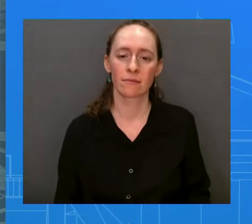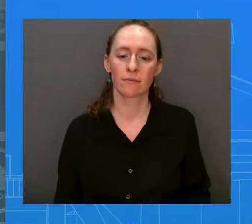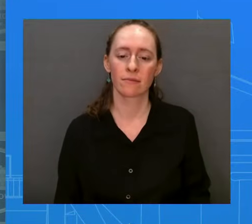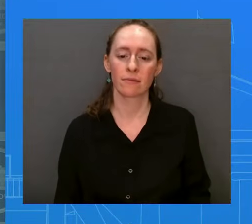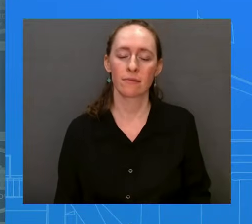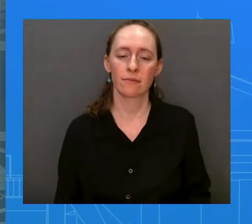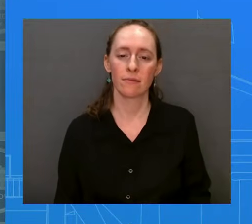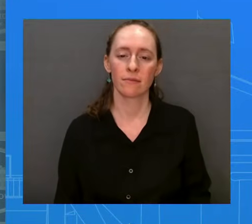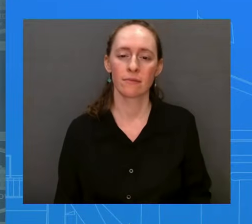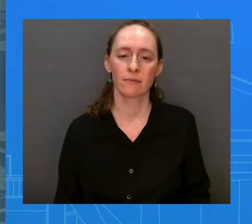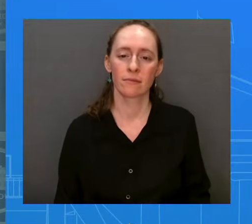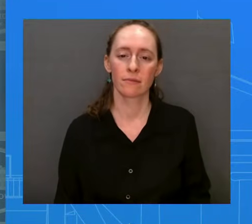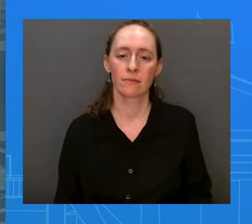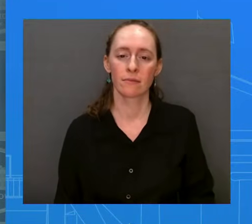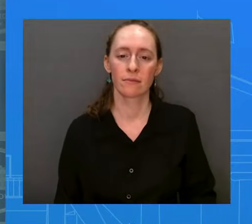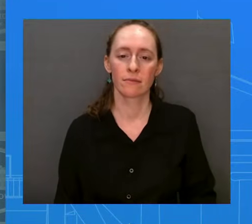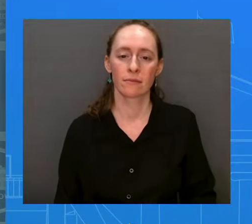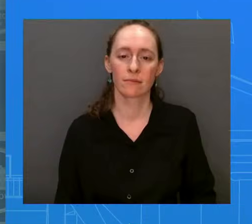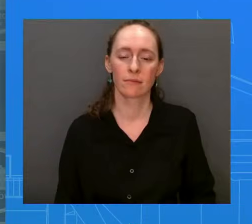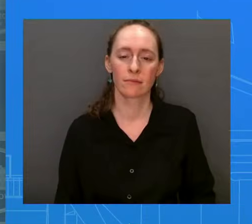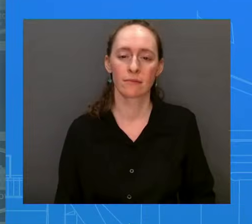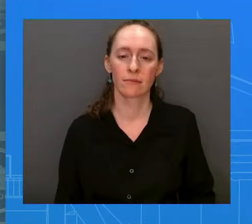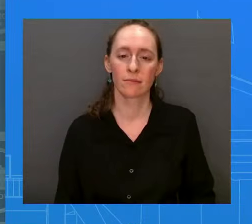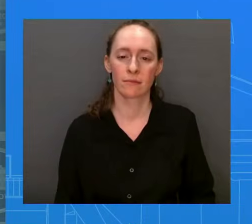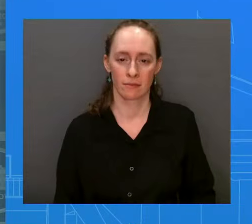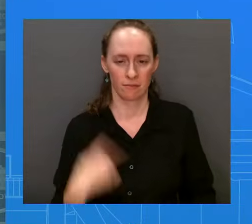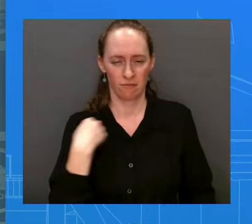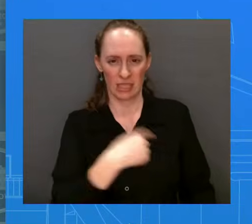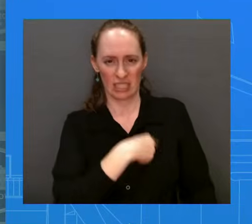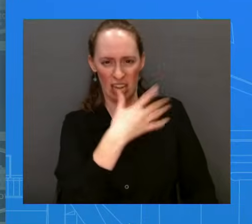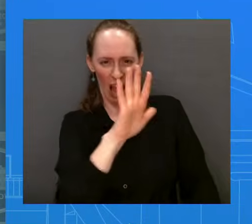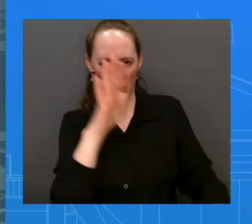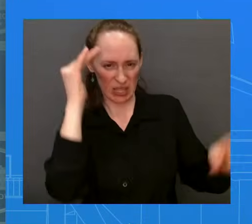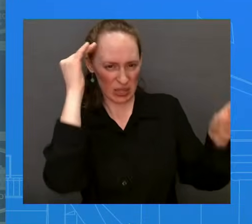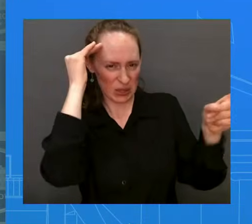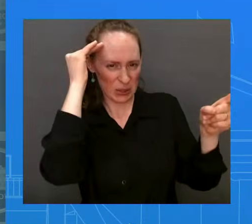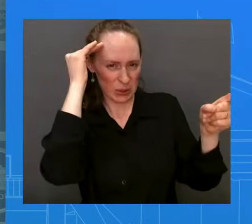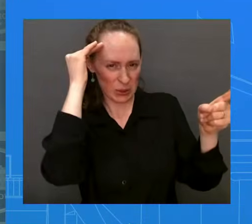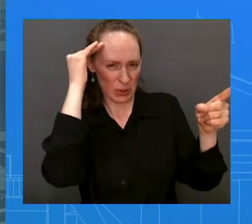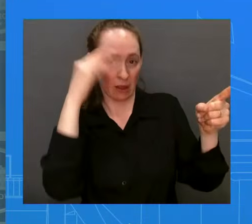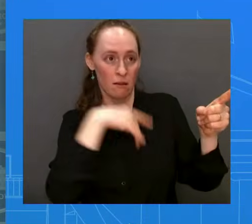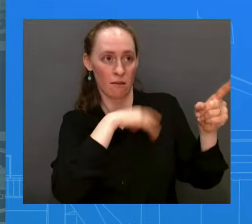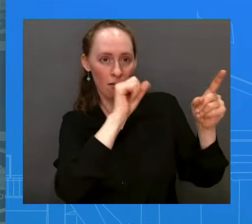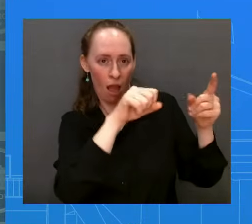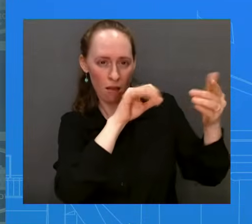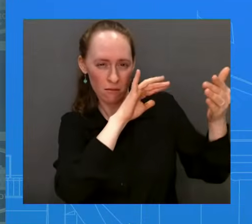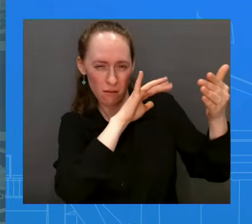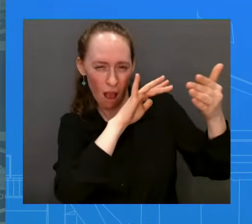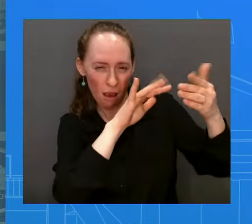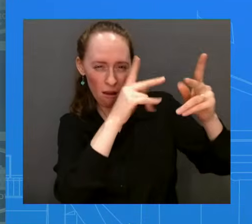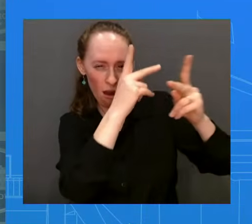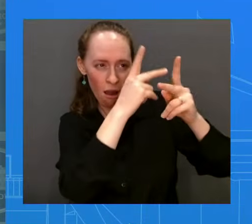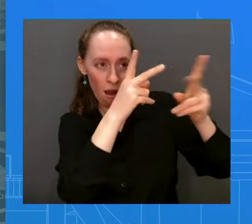we used that time to study it, to learn from it, to collect on it, then taking it down at the earliest opportunity in the water.